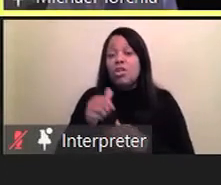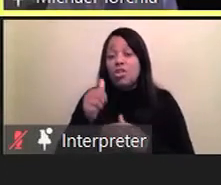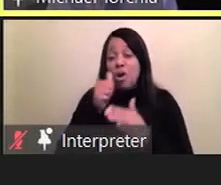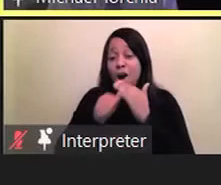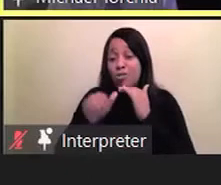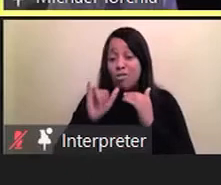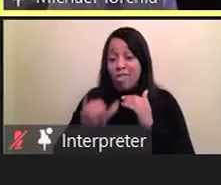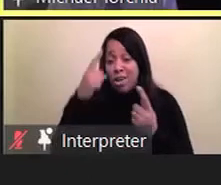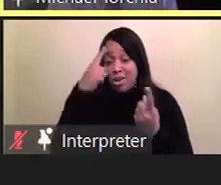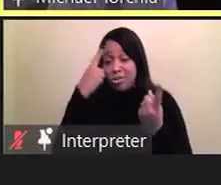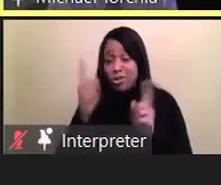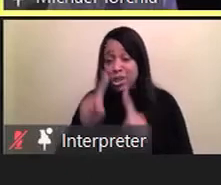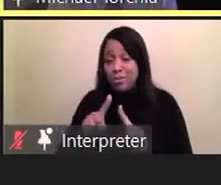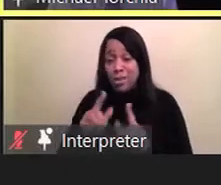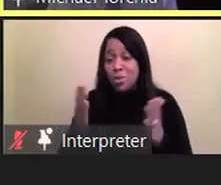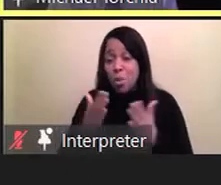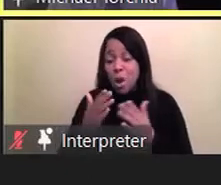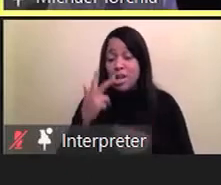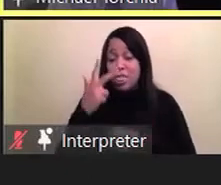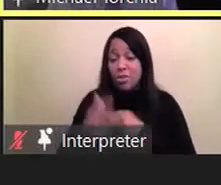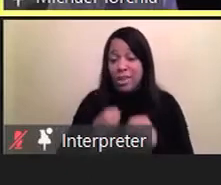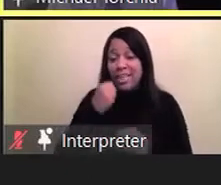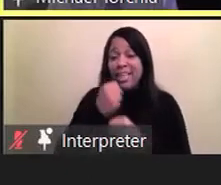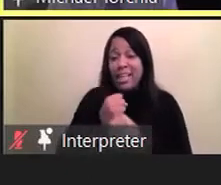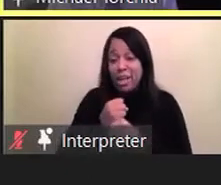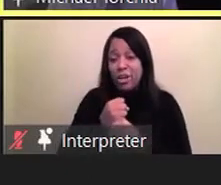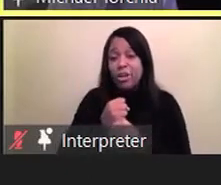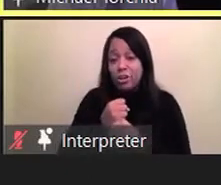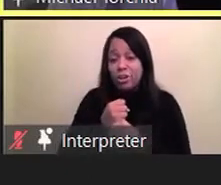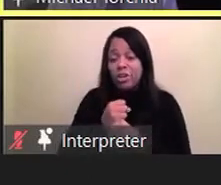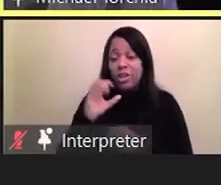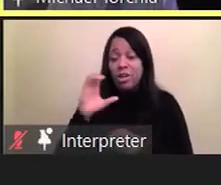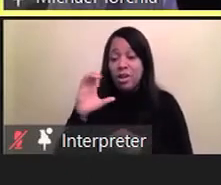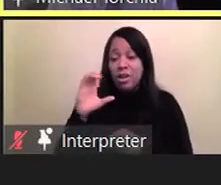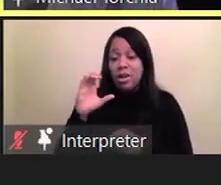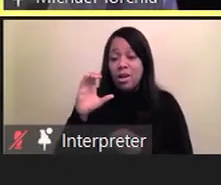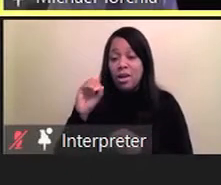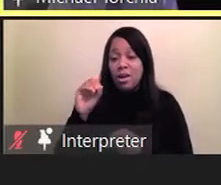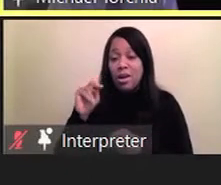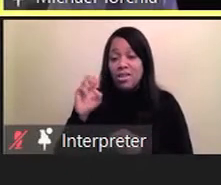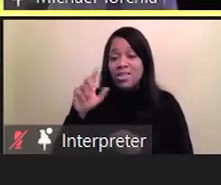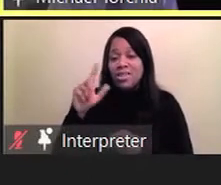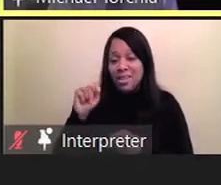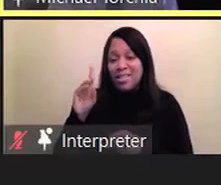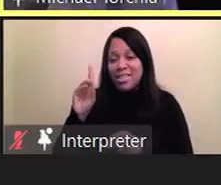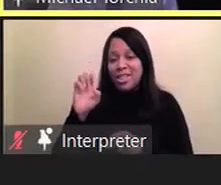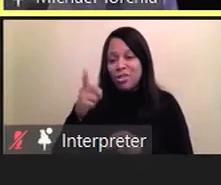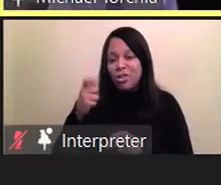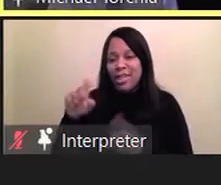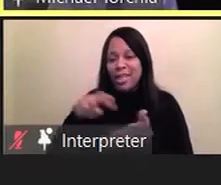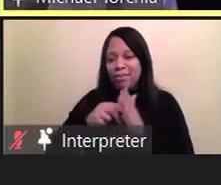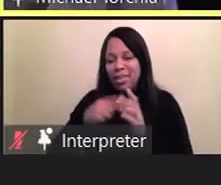it was a three-year consent decree-- a consent decree is just kind of a fancy term for settlement agreement--